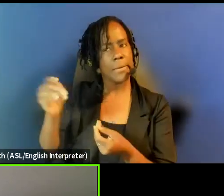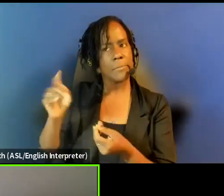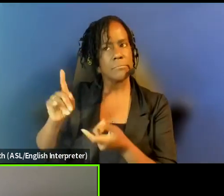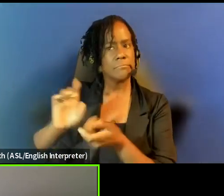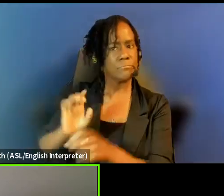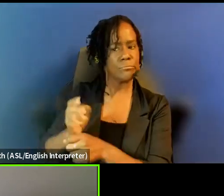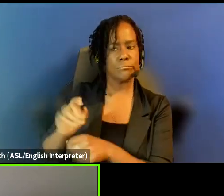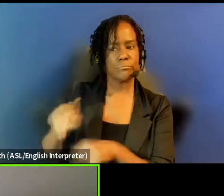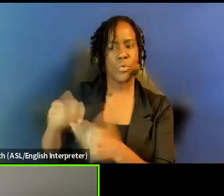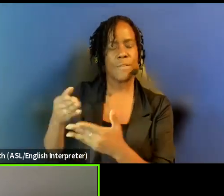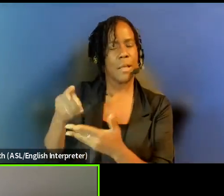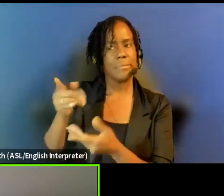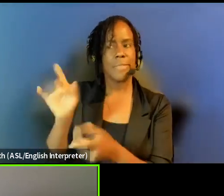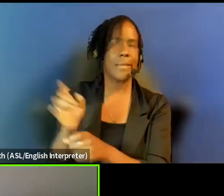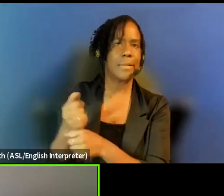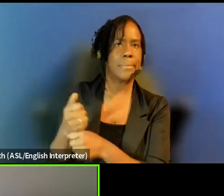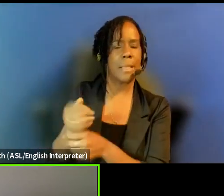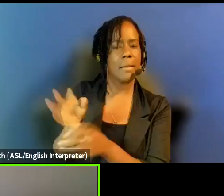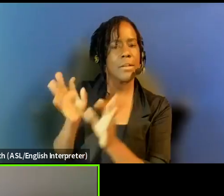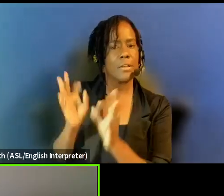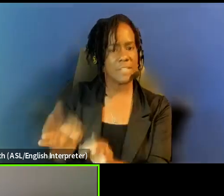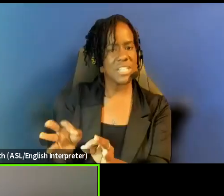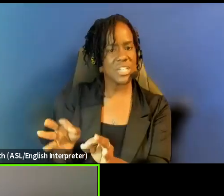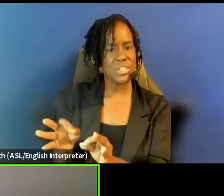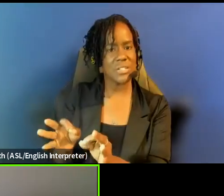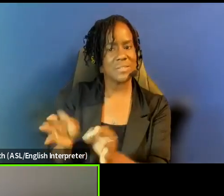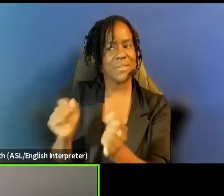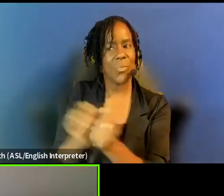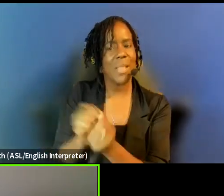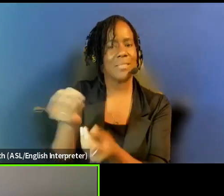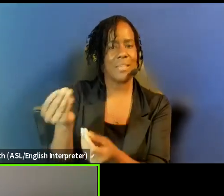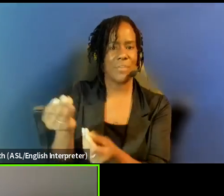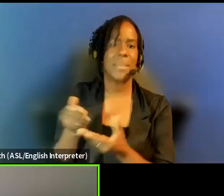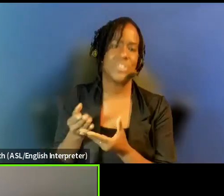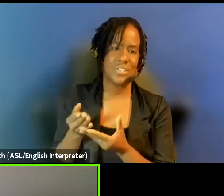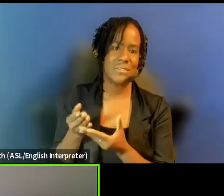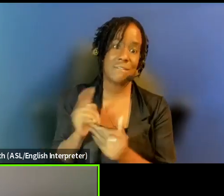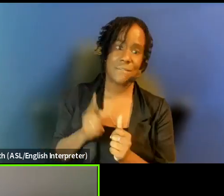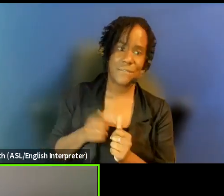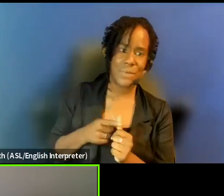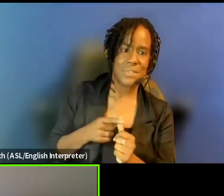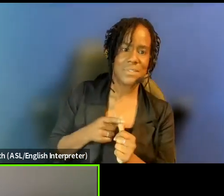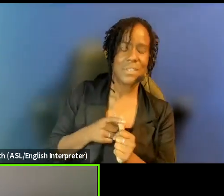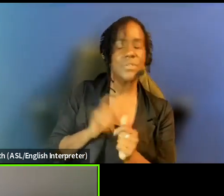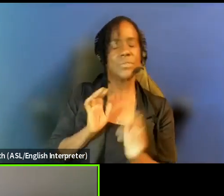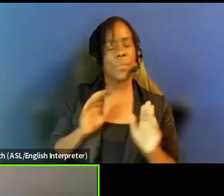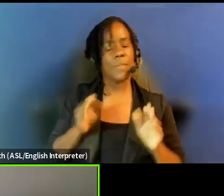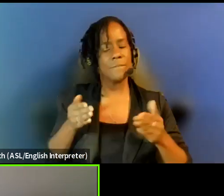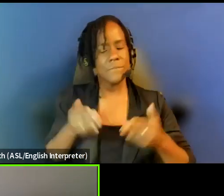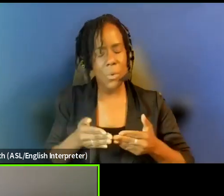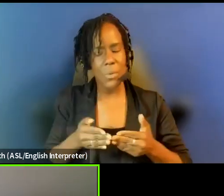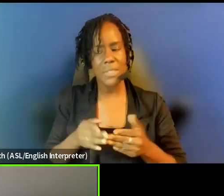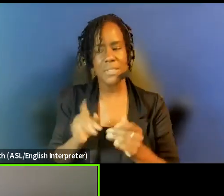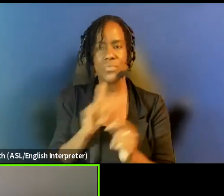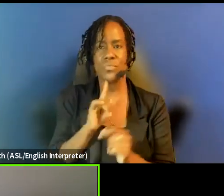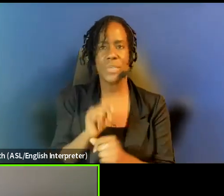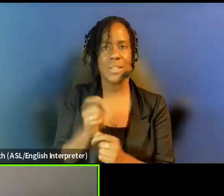expectations. People with disabilities and family members, you know, should expect good quality services and supports.